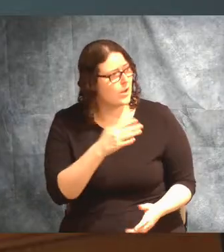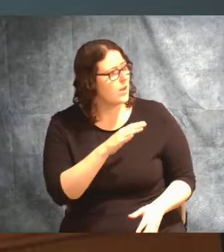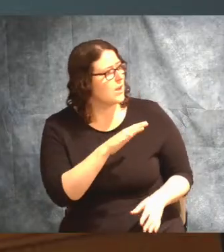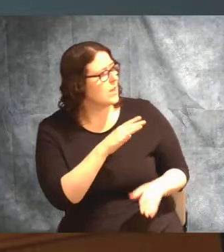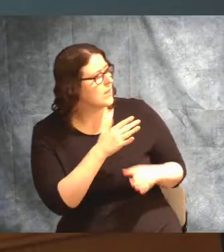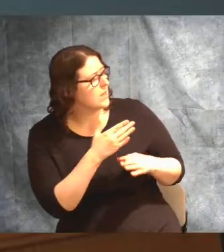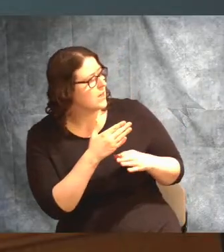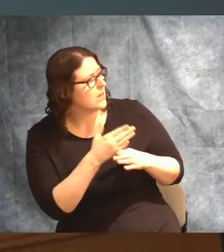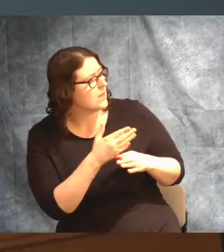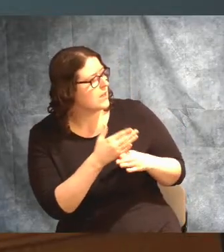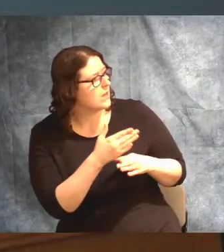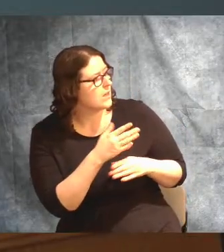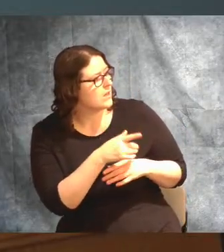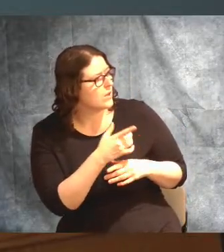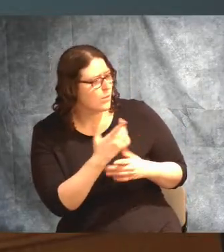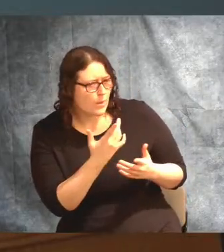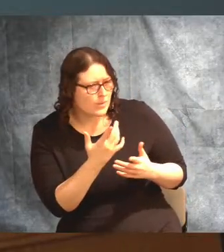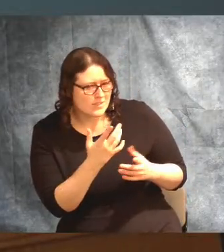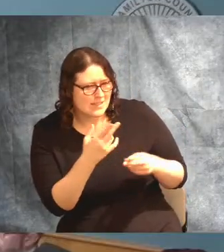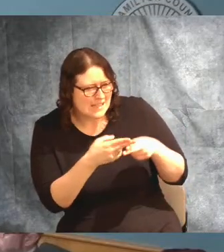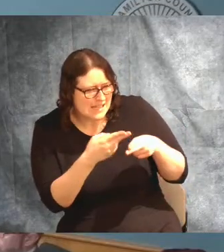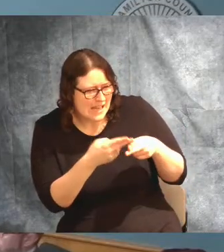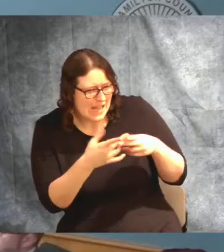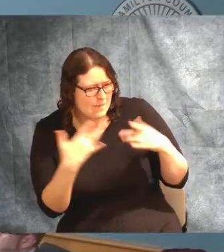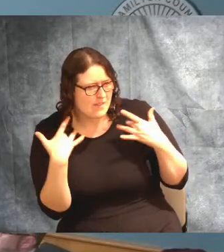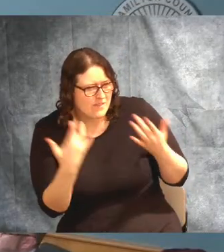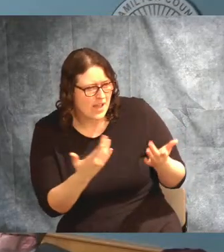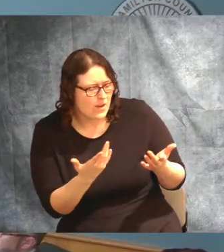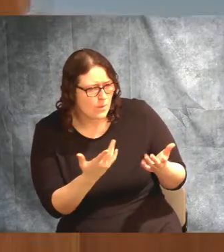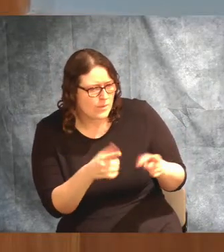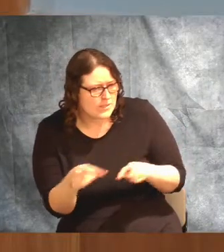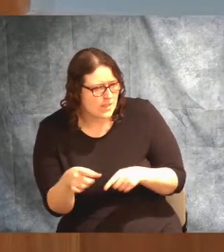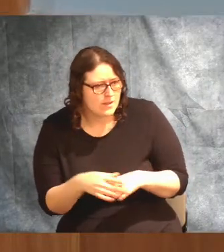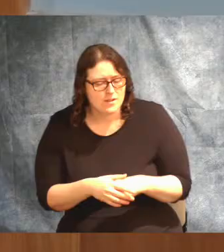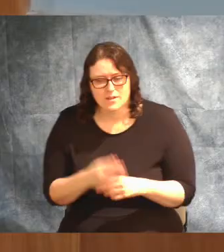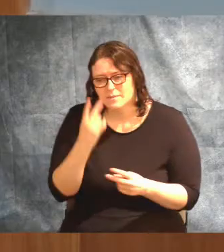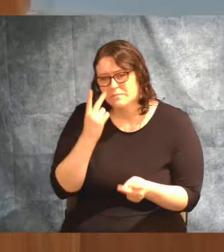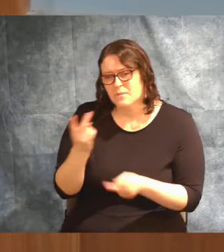what the name of the event was? What What was the name of the event? It was a Memorial Day festival.